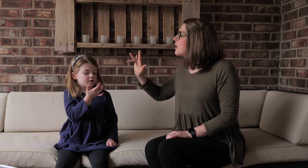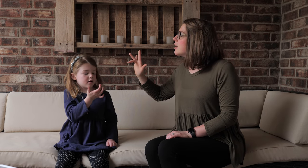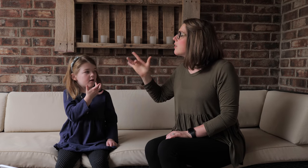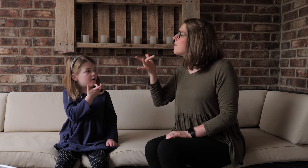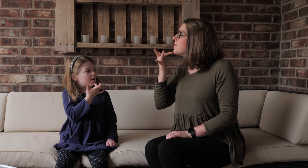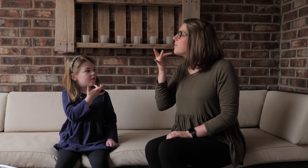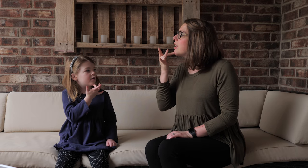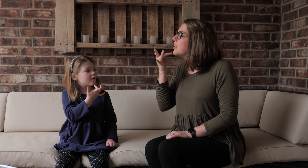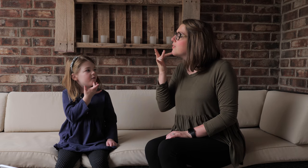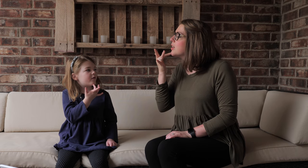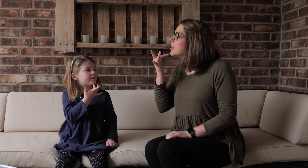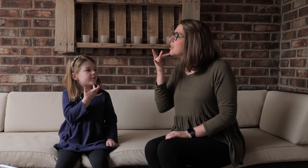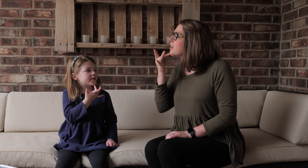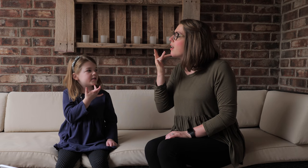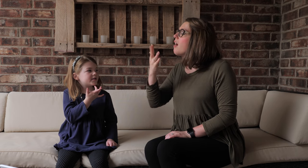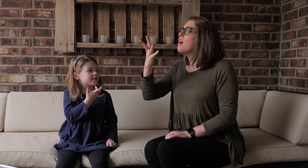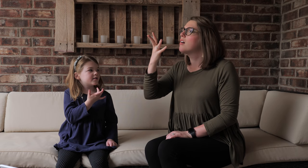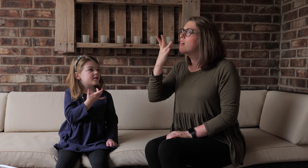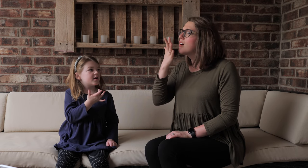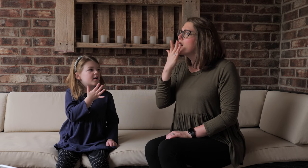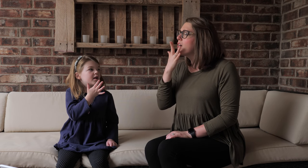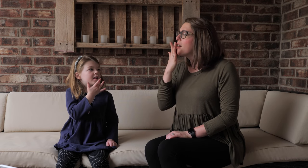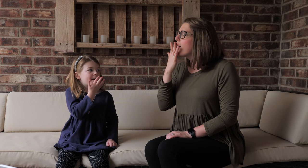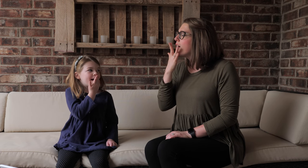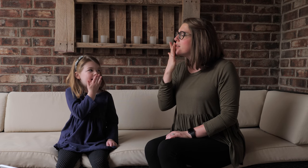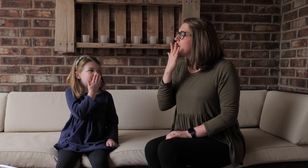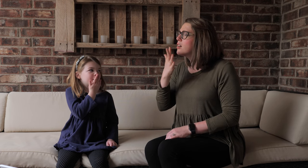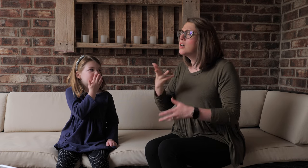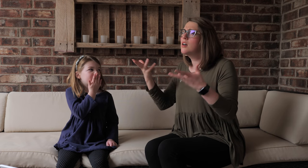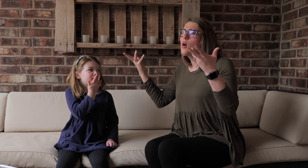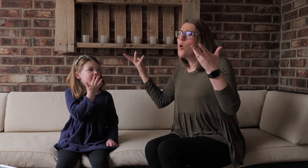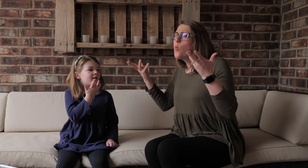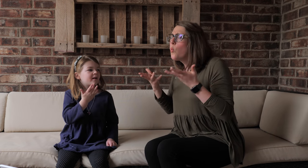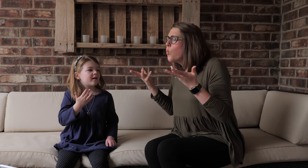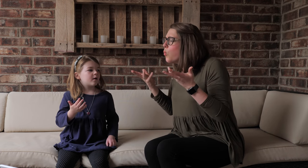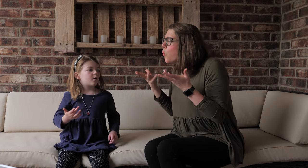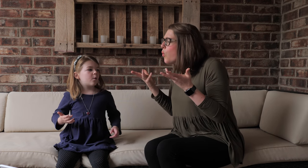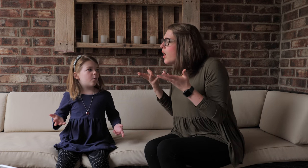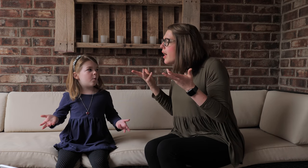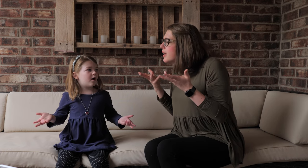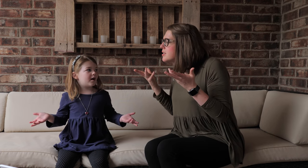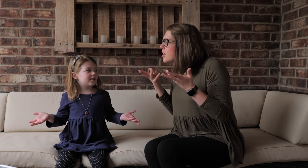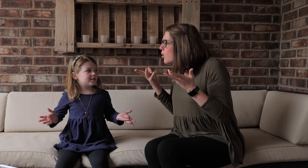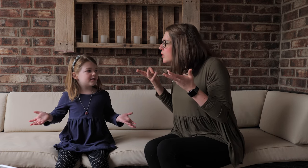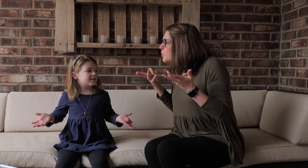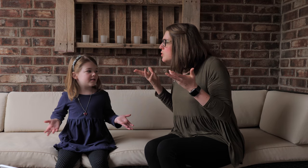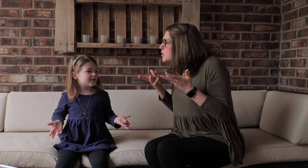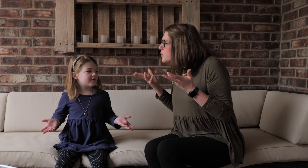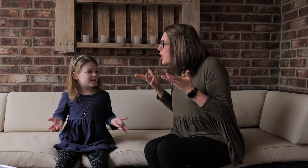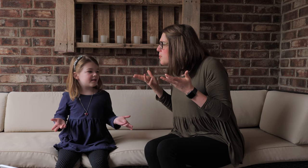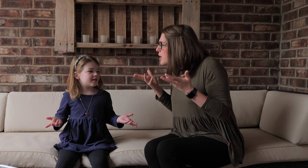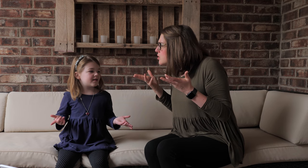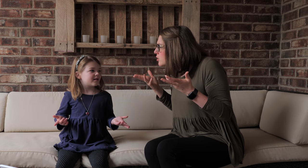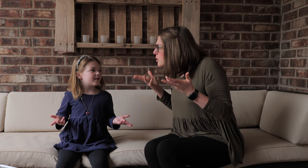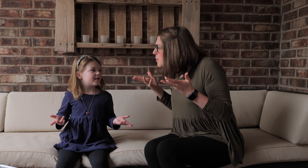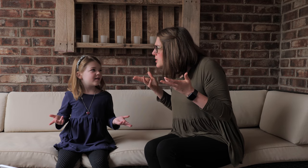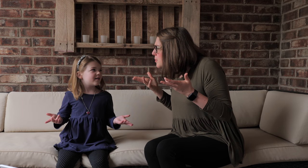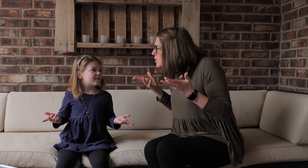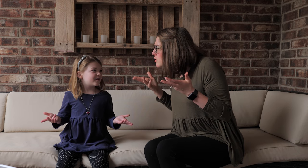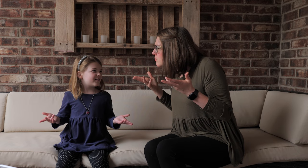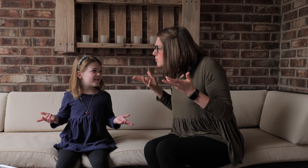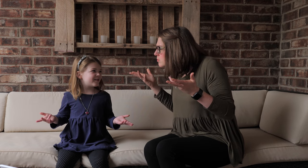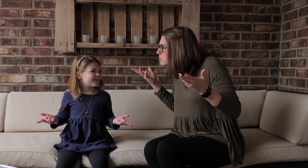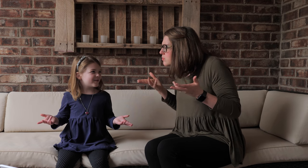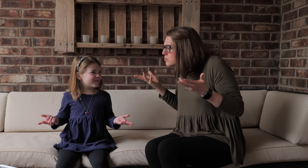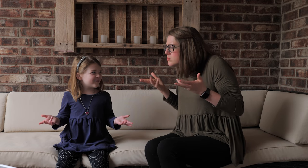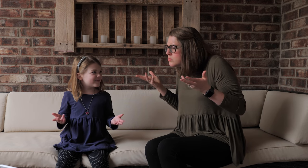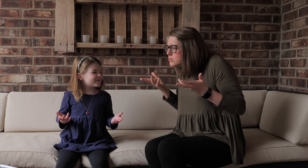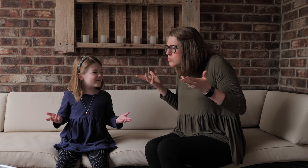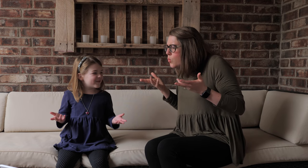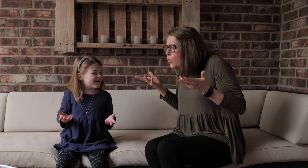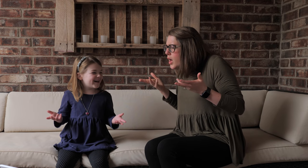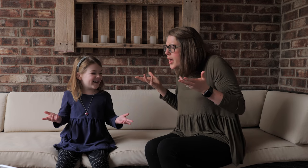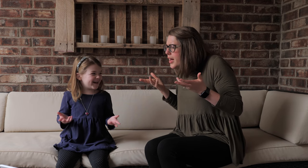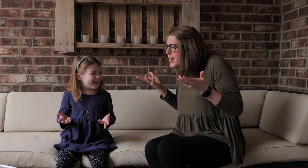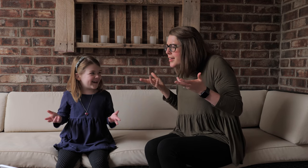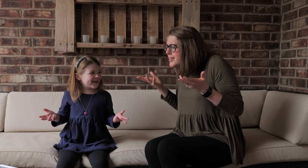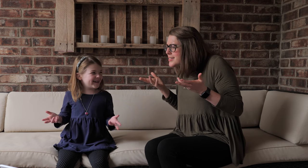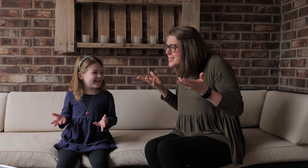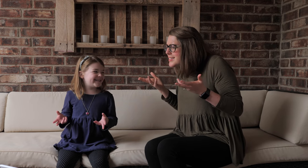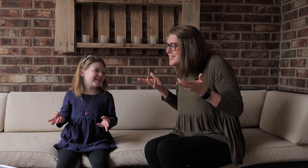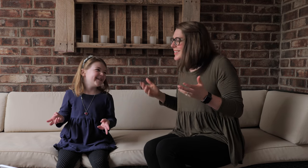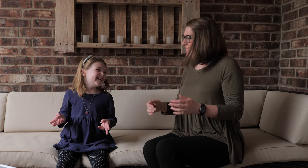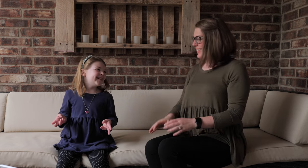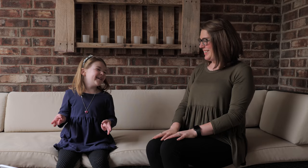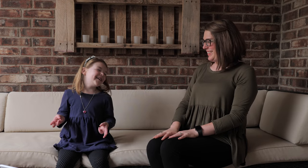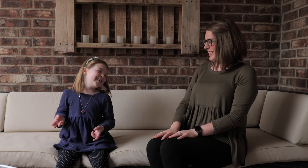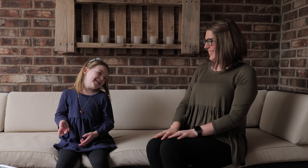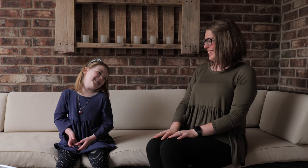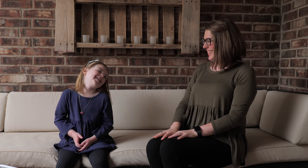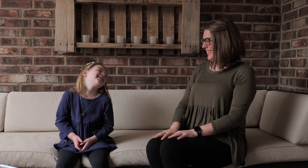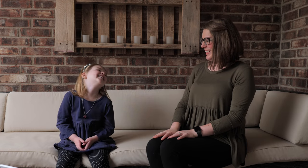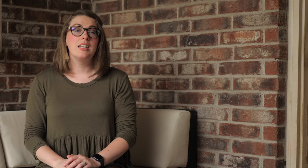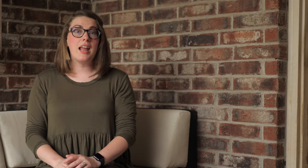And what do we do with our eyebrow? Look at Mommy's eyebrows. What?